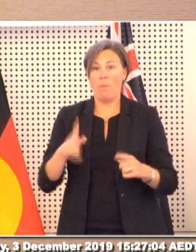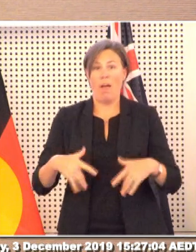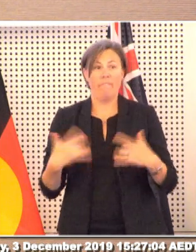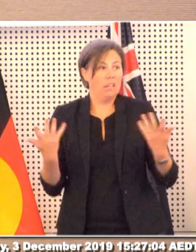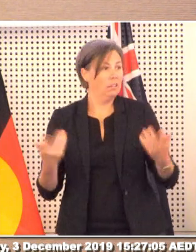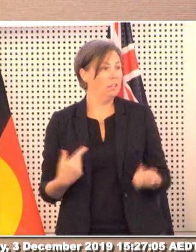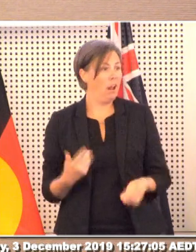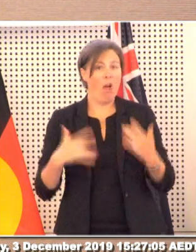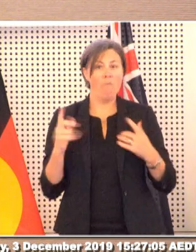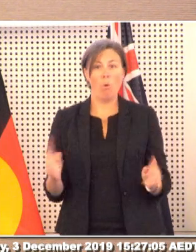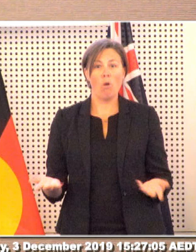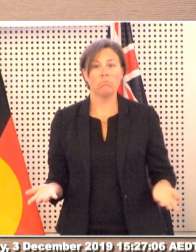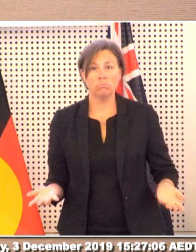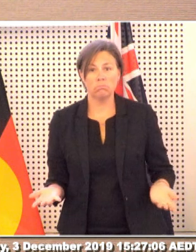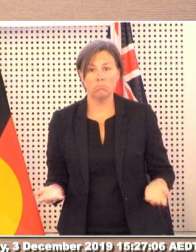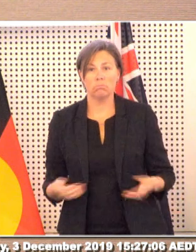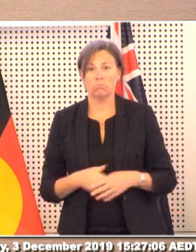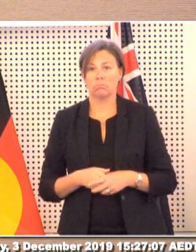One of the points you’ve made in your report and in your